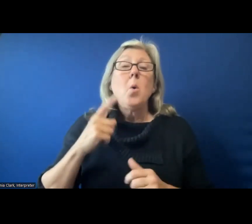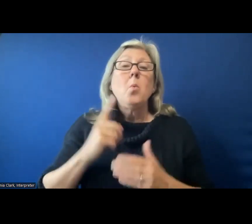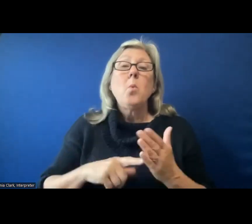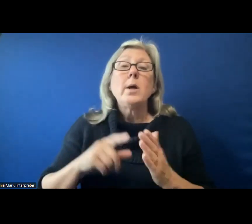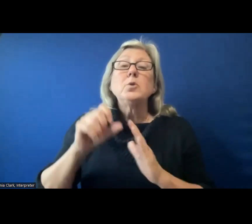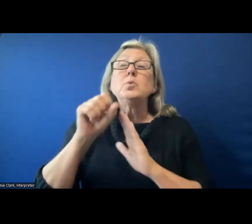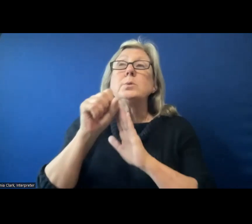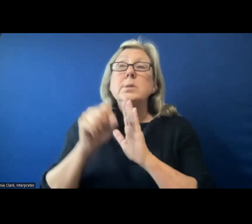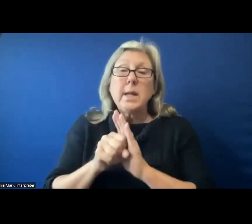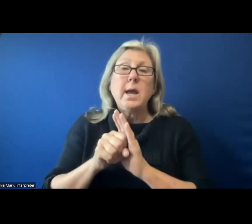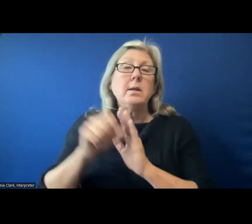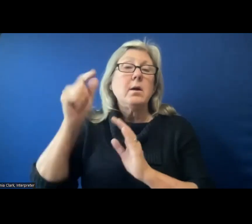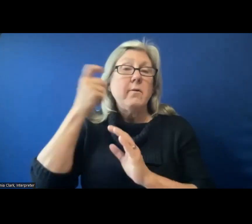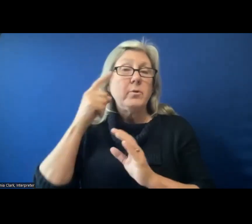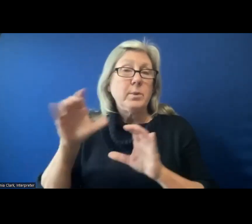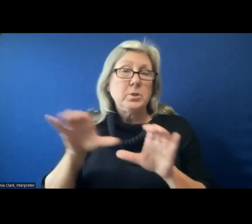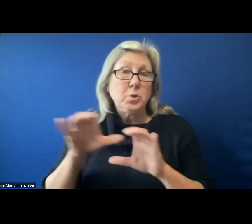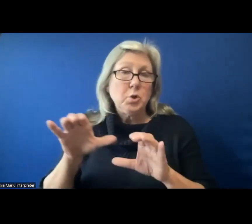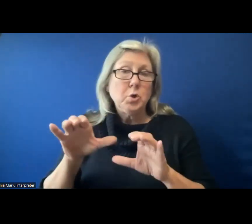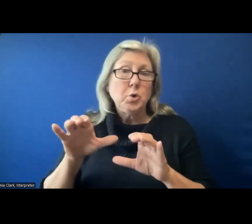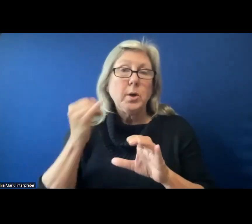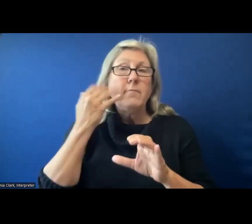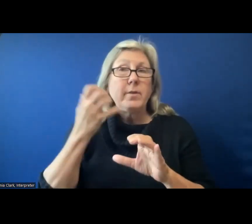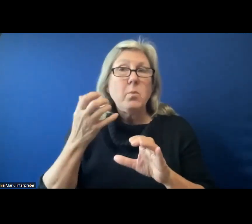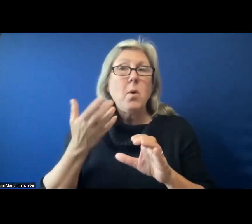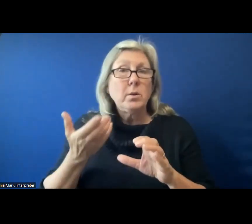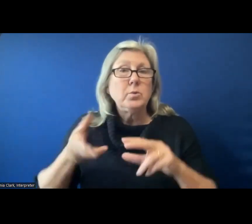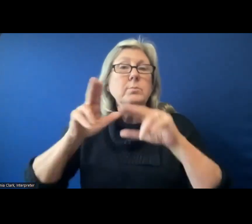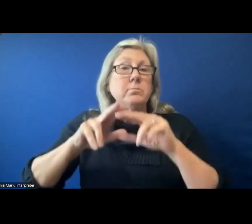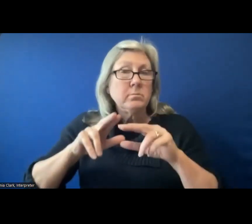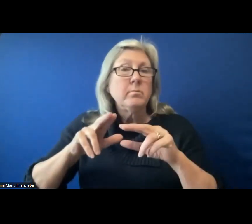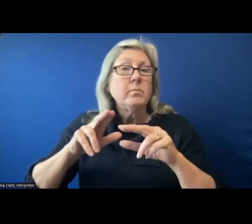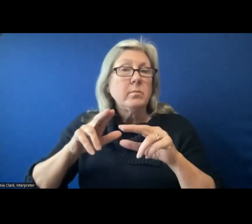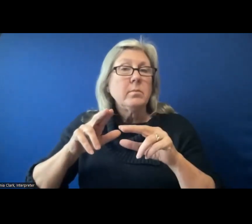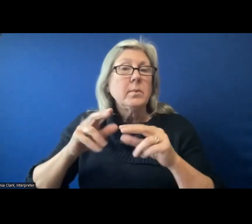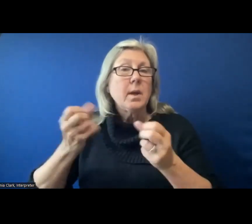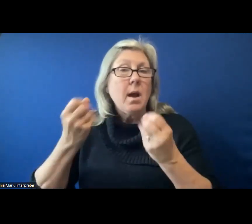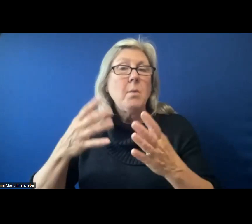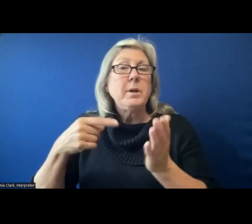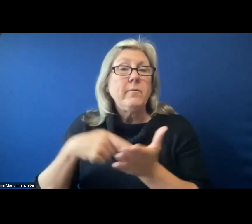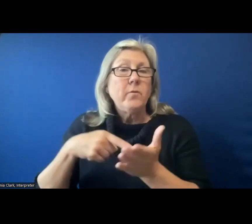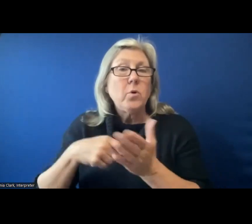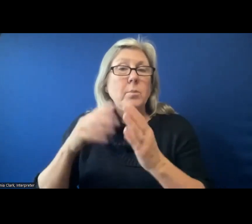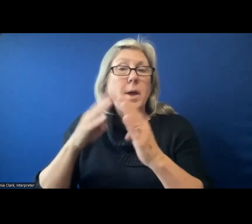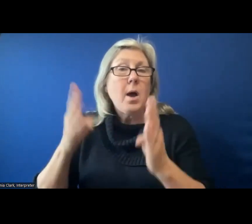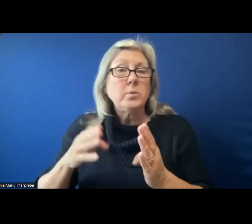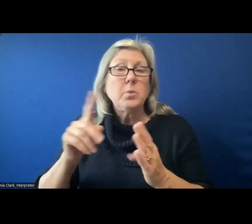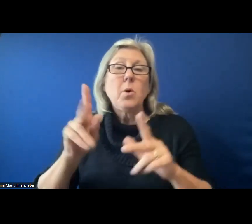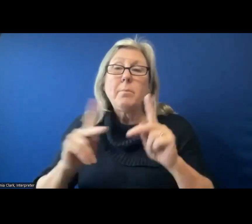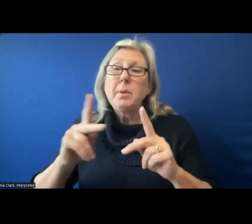do if they want to scale up affordable housing where people can are stable, they aren't moved